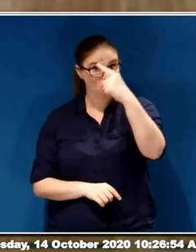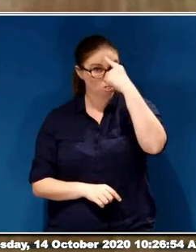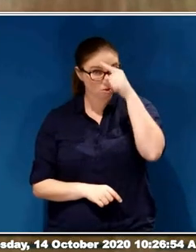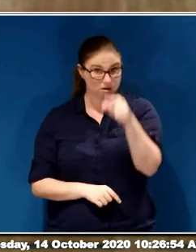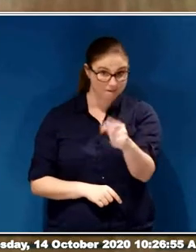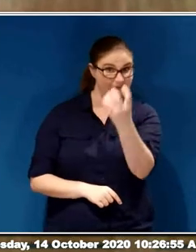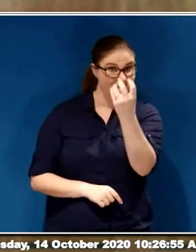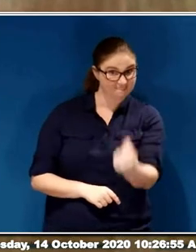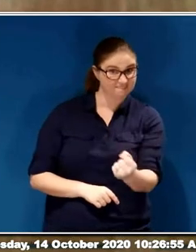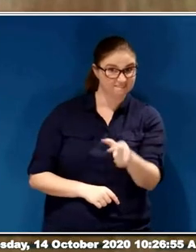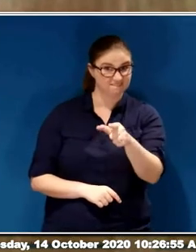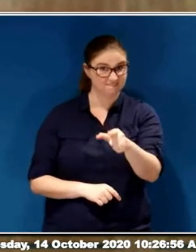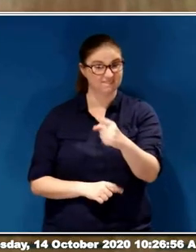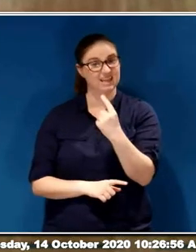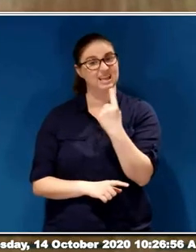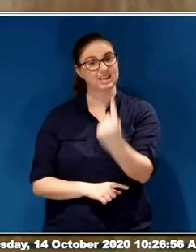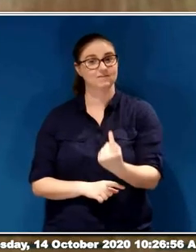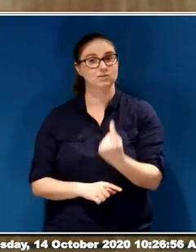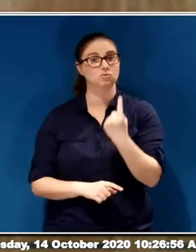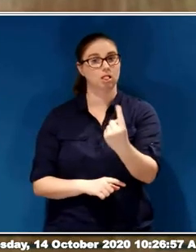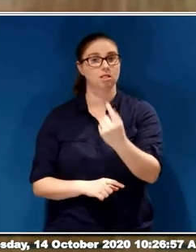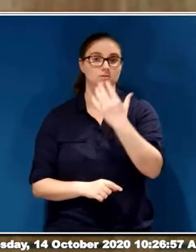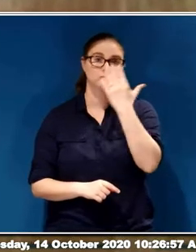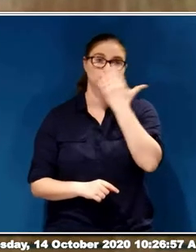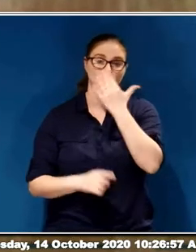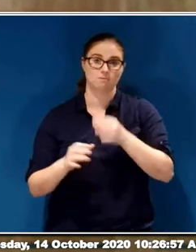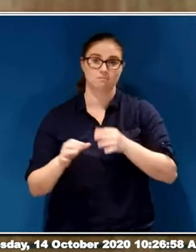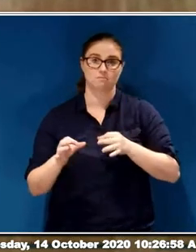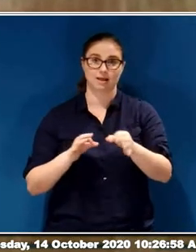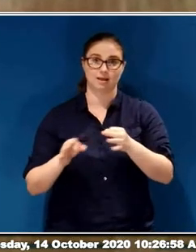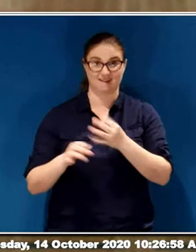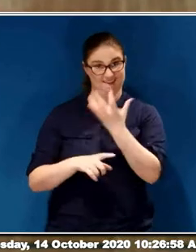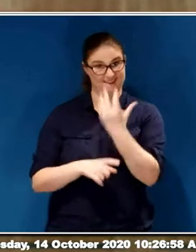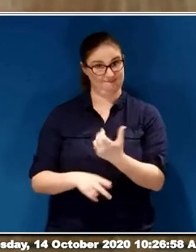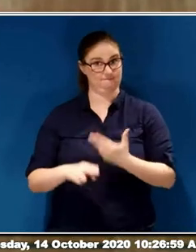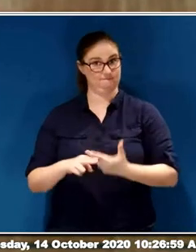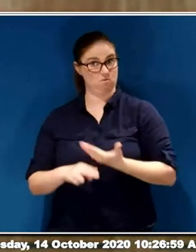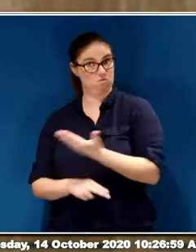Look, I believe they had the plan from School 1 but as far as